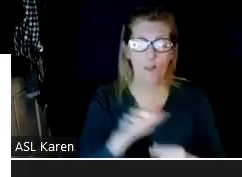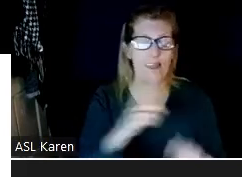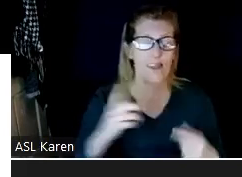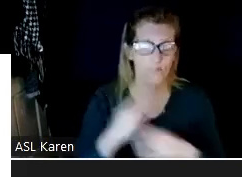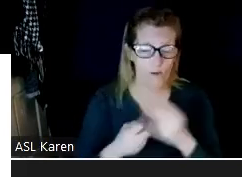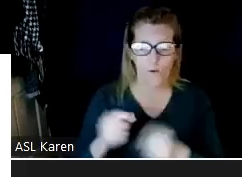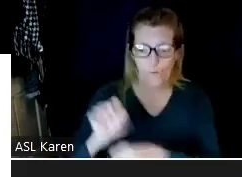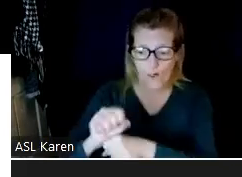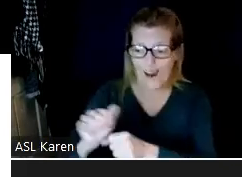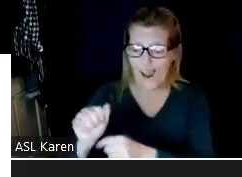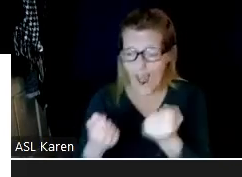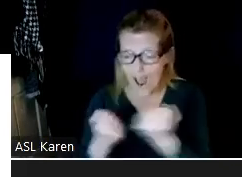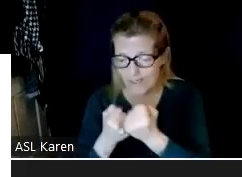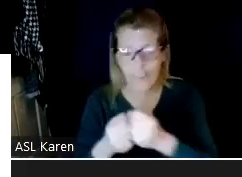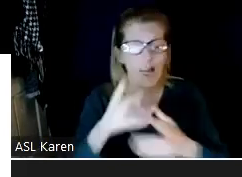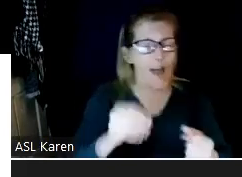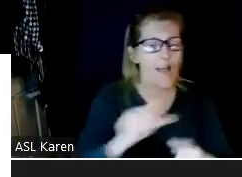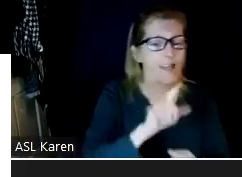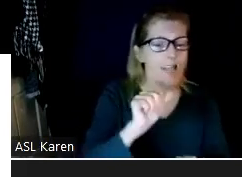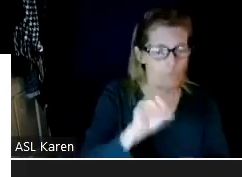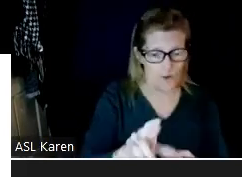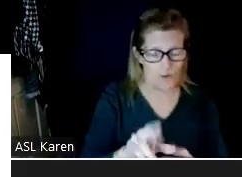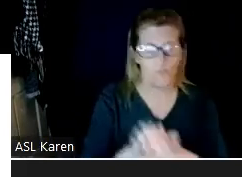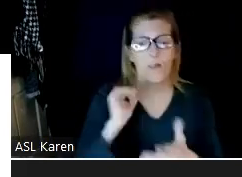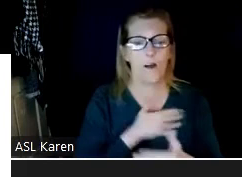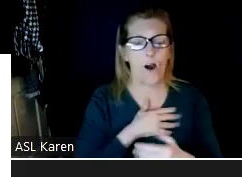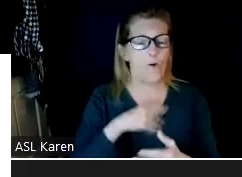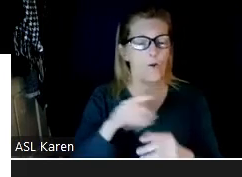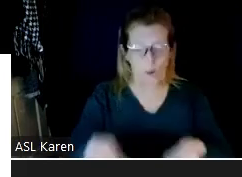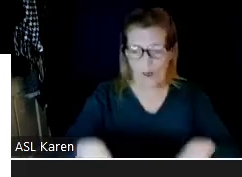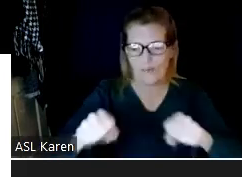15:20:30 These folks have been helping inform all of our policy and real decisions so far.